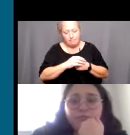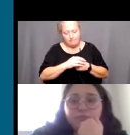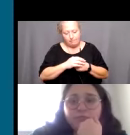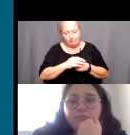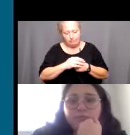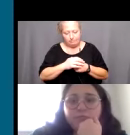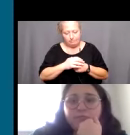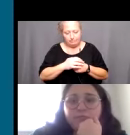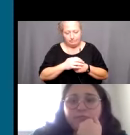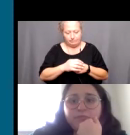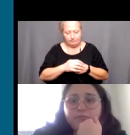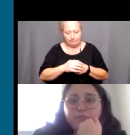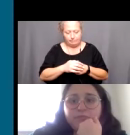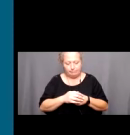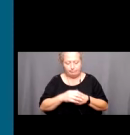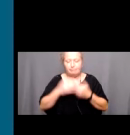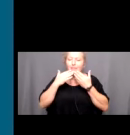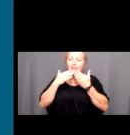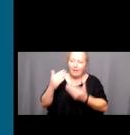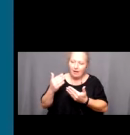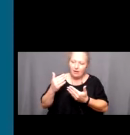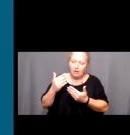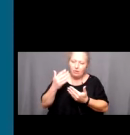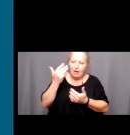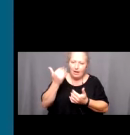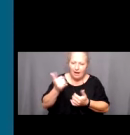thank you, let's see let's go to Tim Shadix.